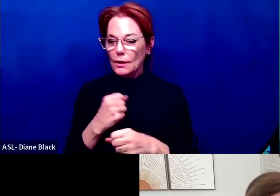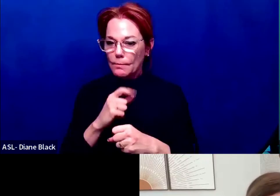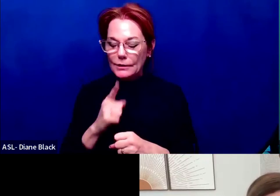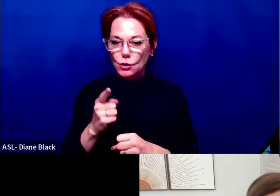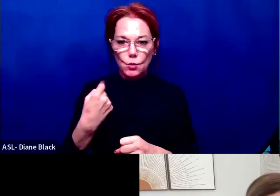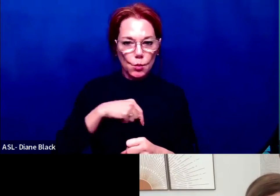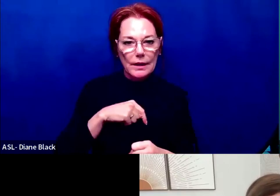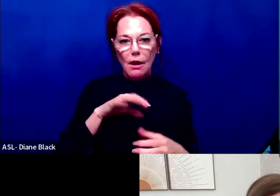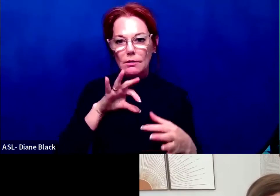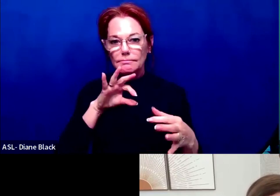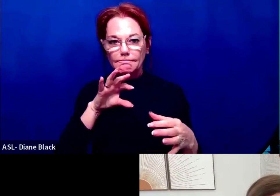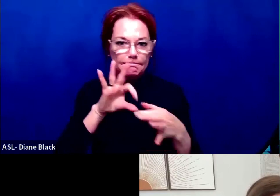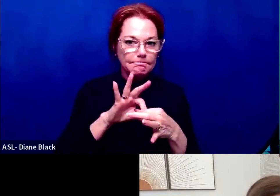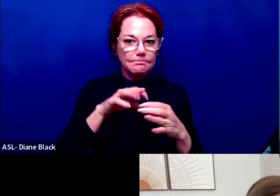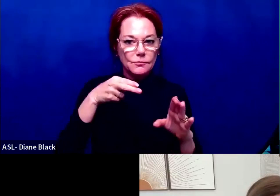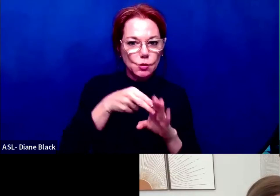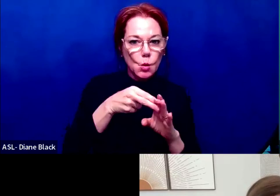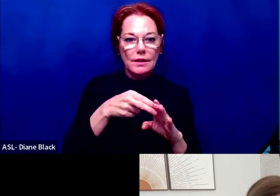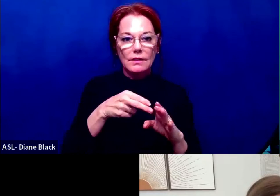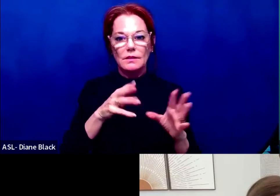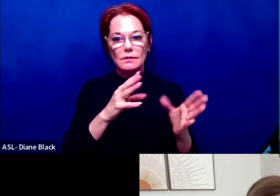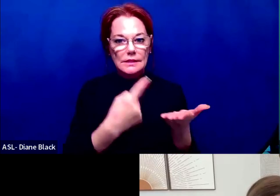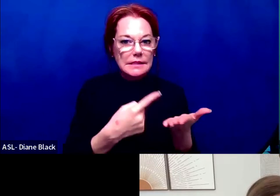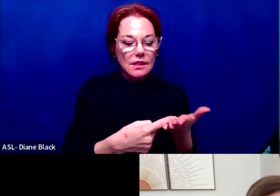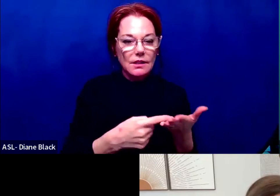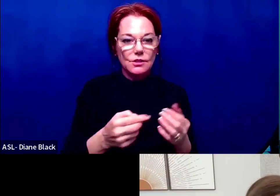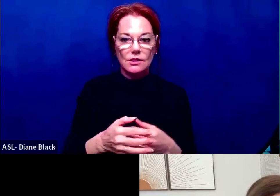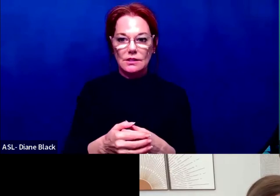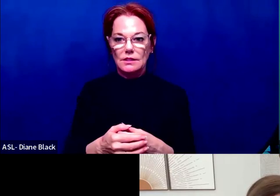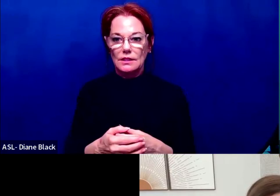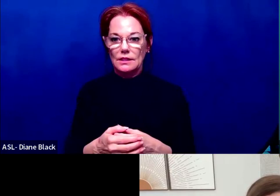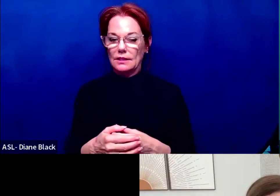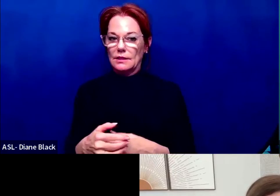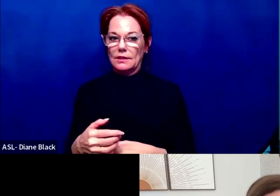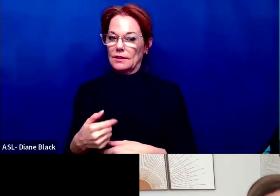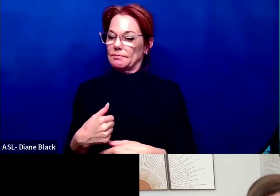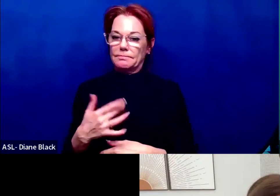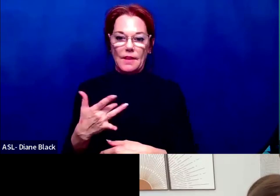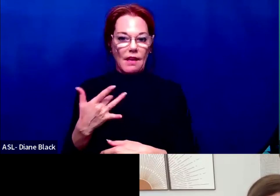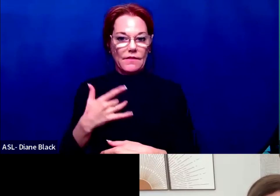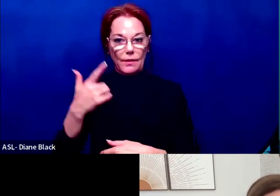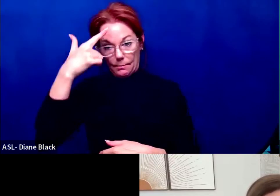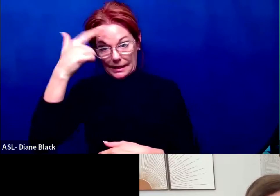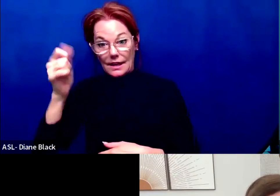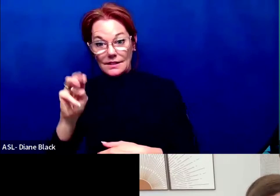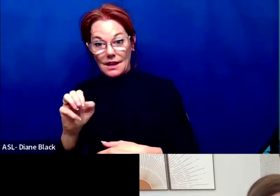of some of these discussions. And I really feel that because of Mary's leadership, and ACLs